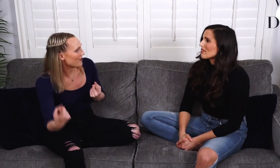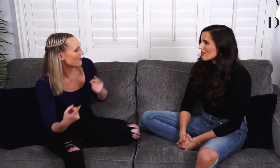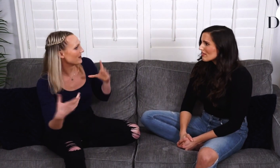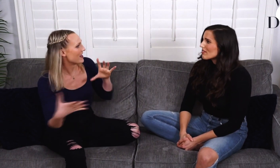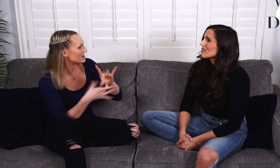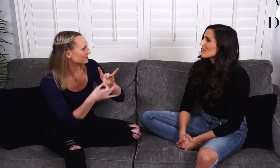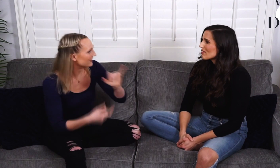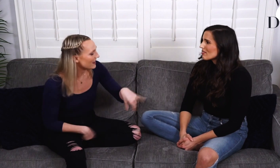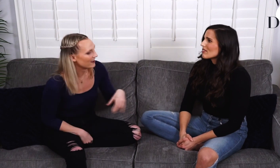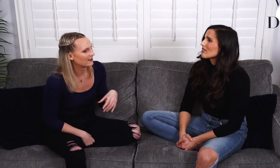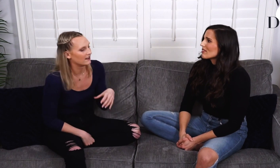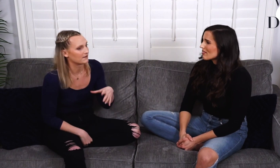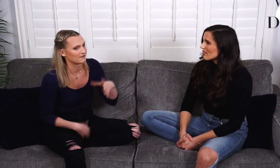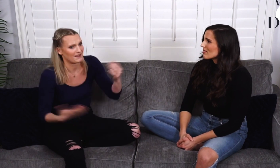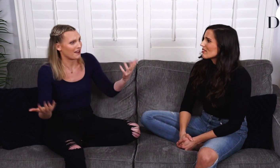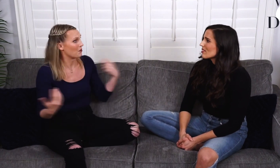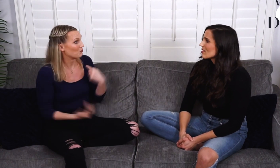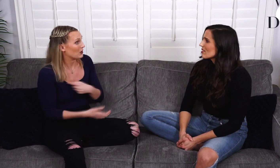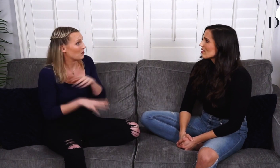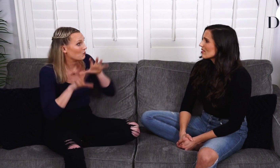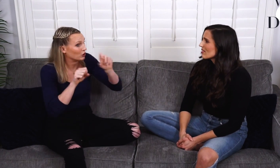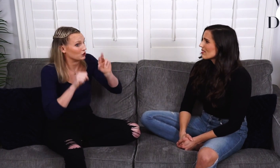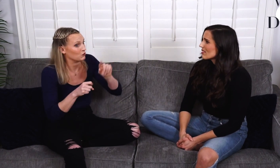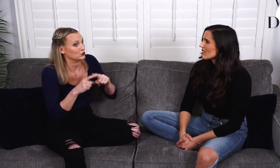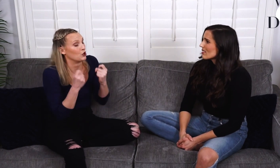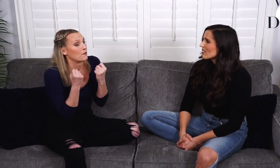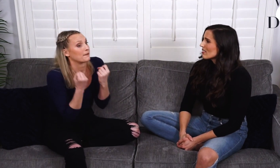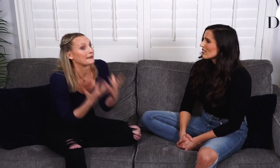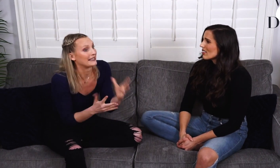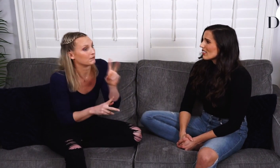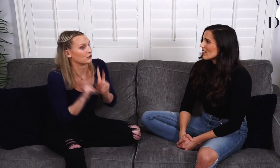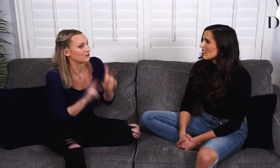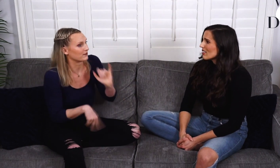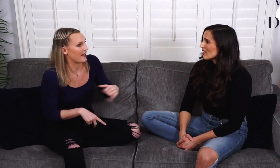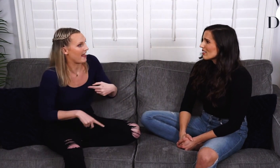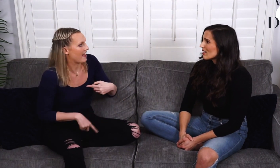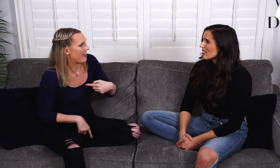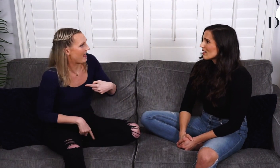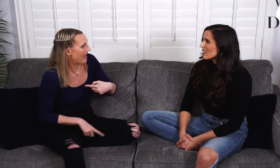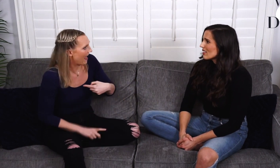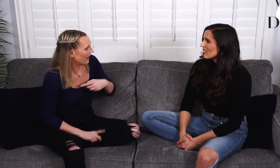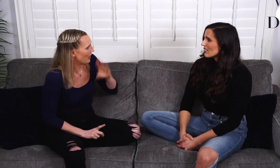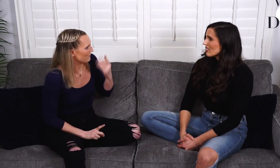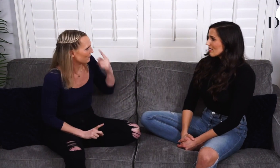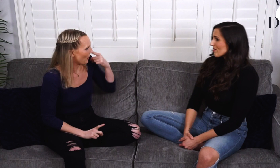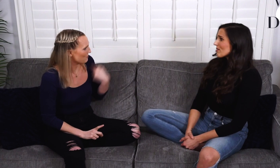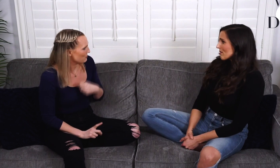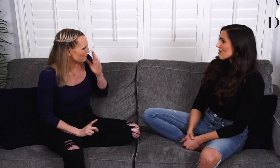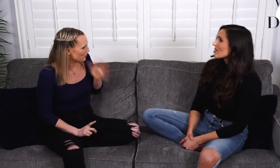alone and connecting that way. We've reached out to so many people that I never thought we